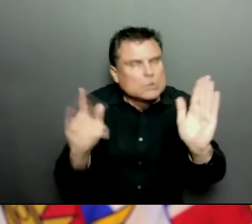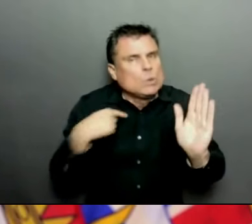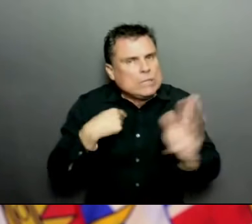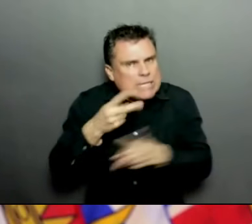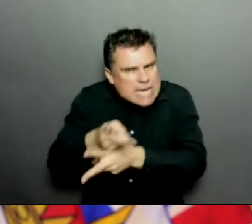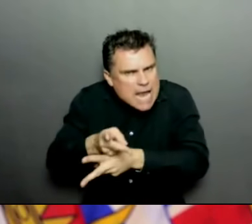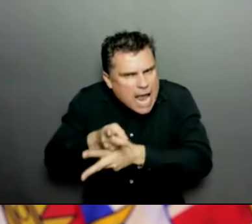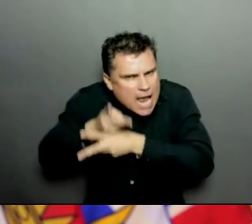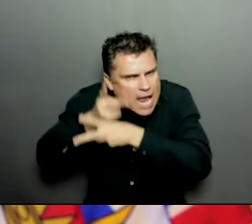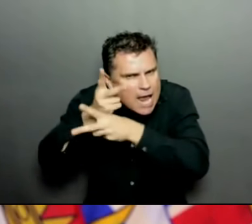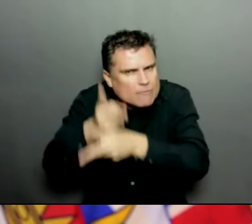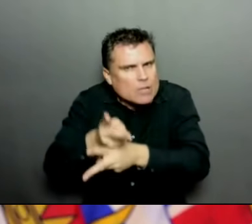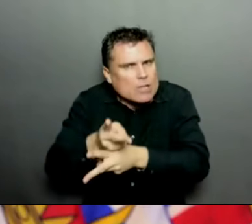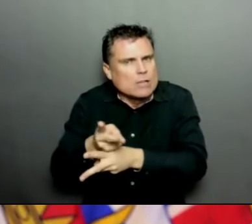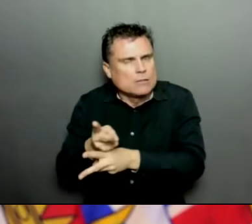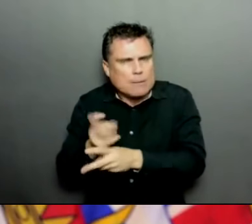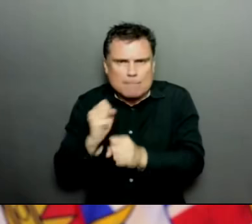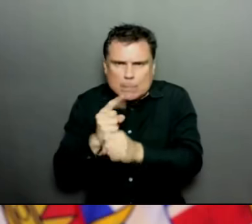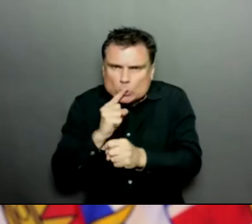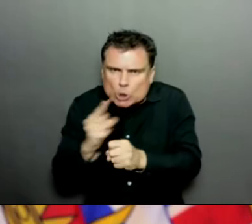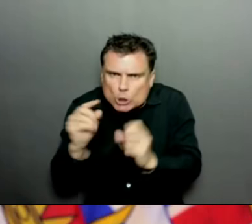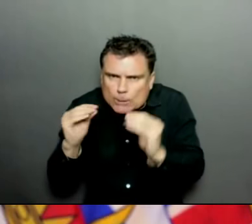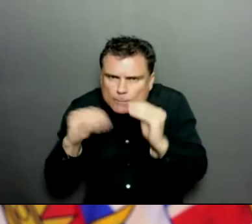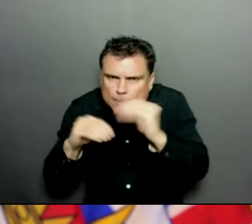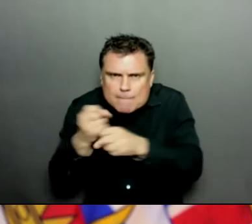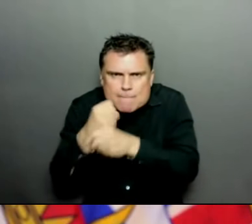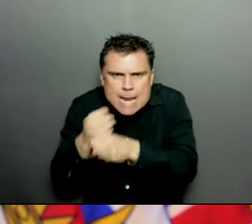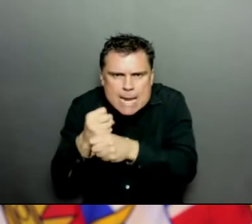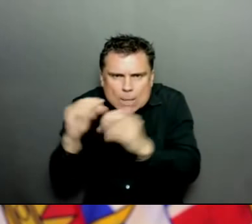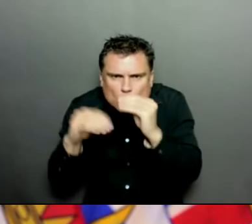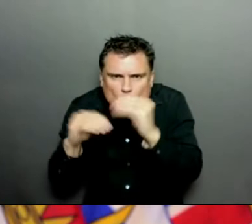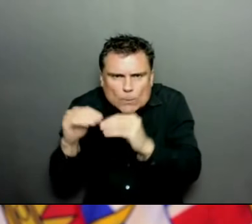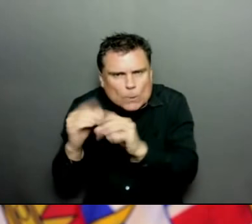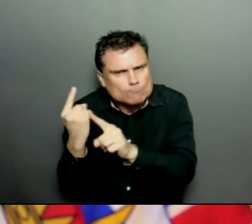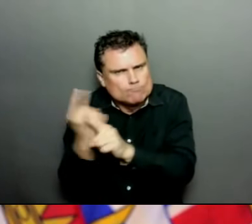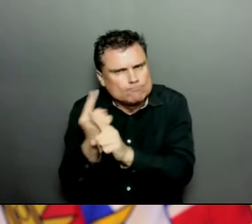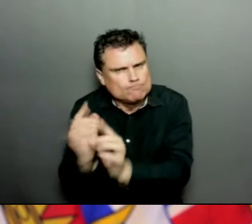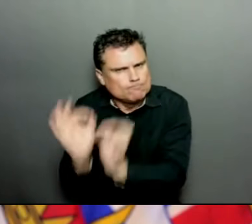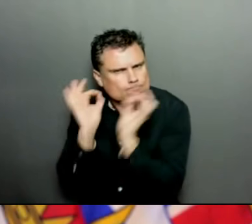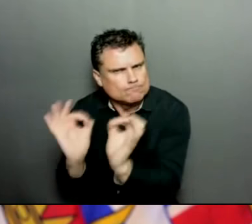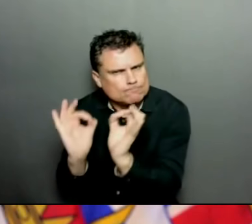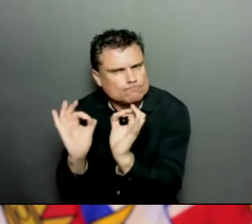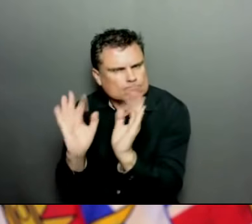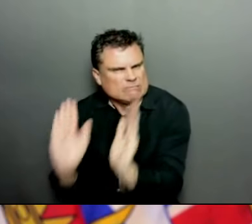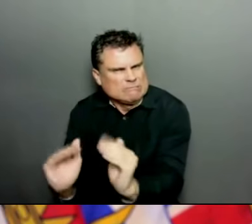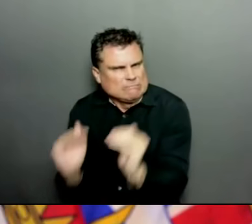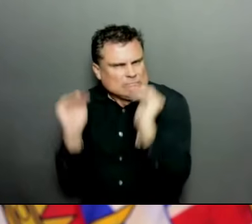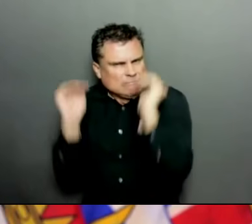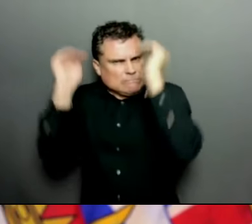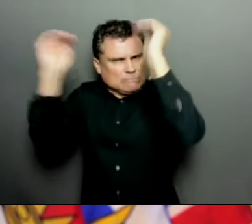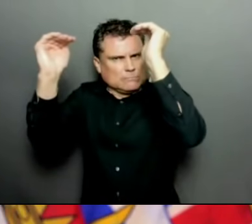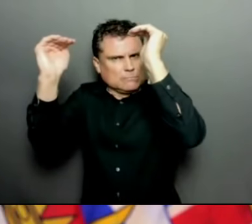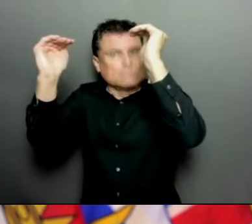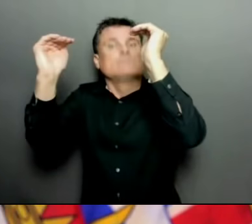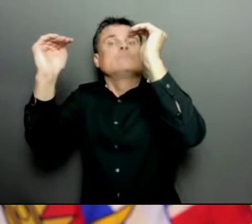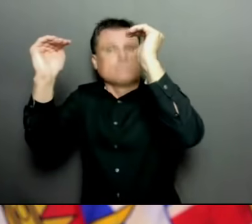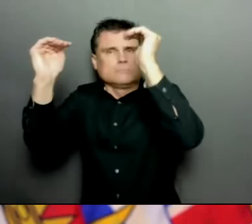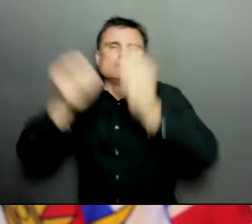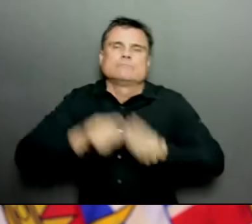like everyone else have questions about the vaccine and the new vaccines. So we are putting together the materials to answer those and also to have it in the